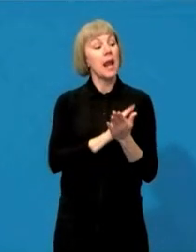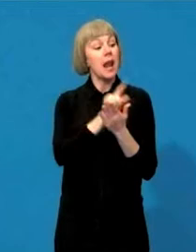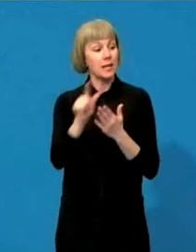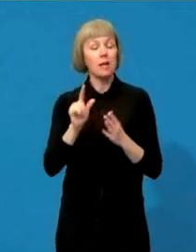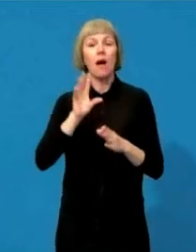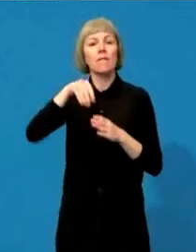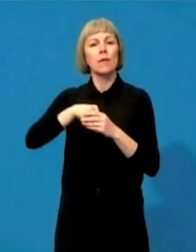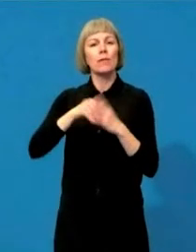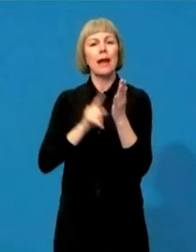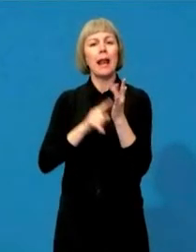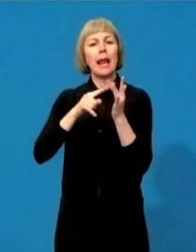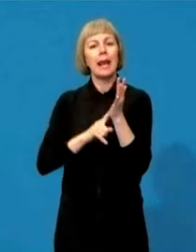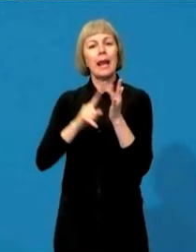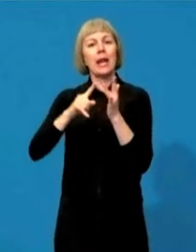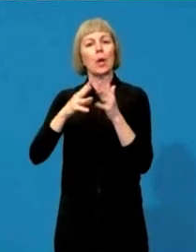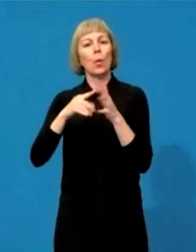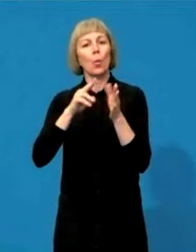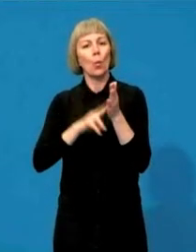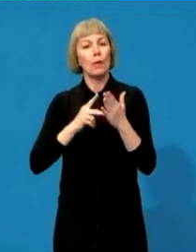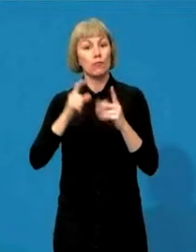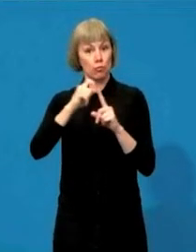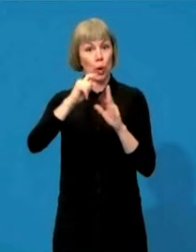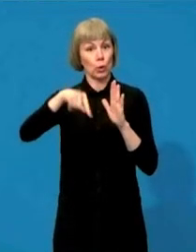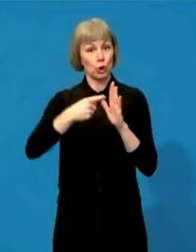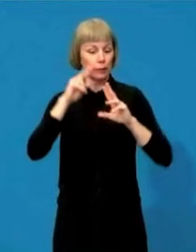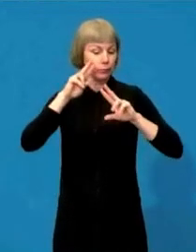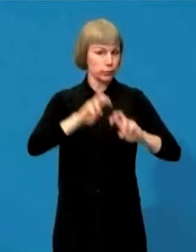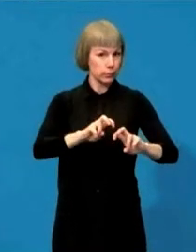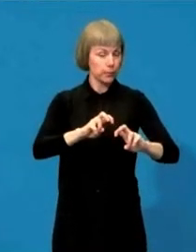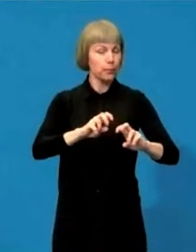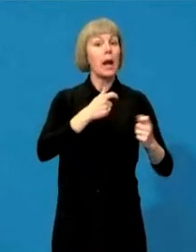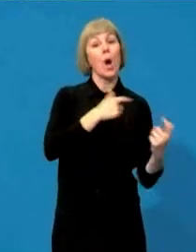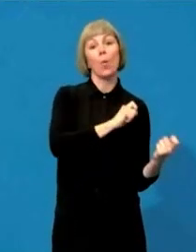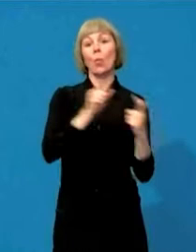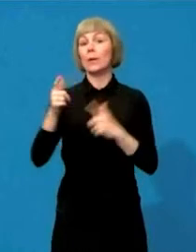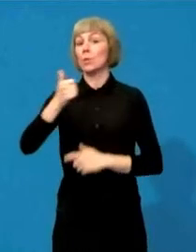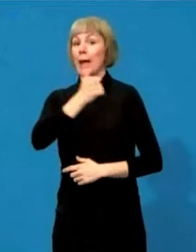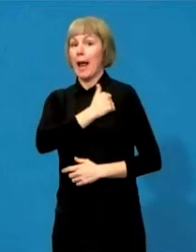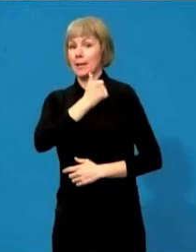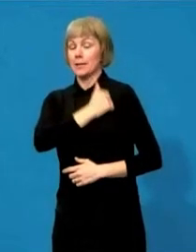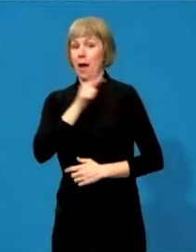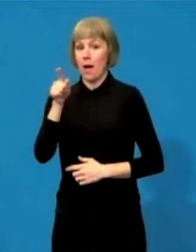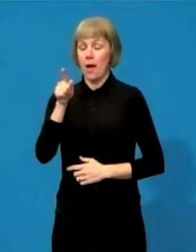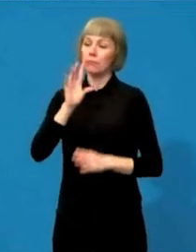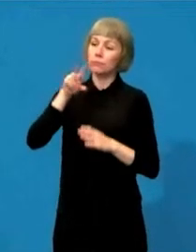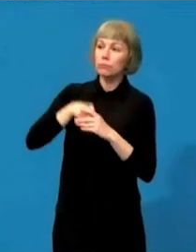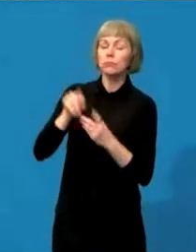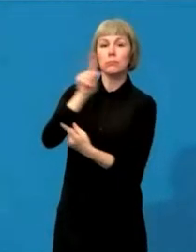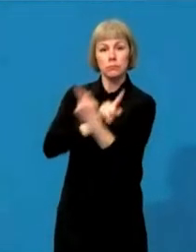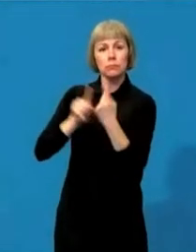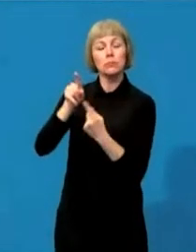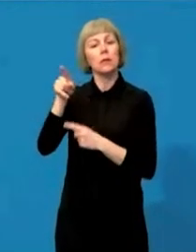across to Canada and attended some of the conference on fetal alcohol disorder, then I